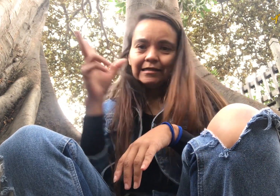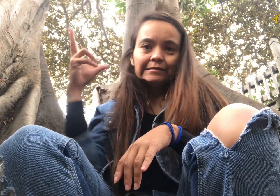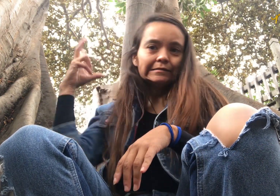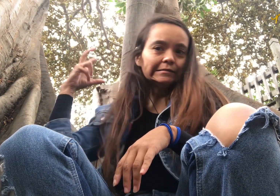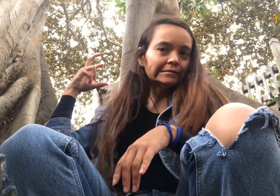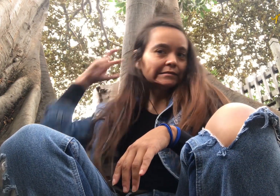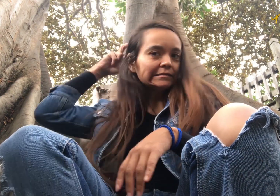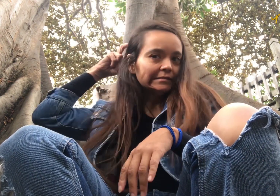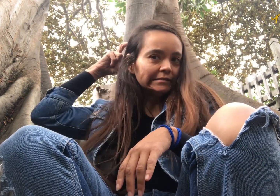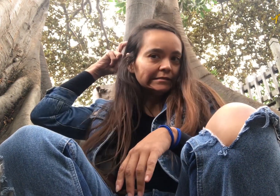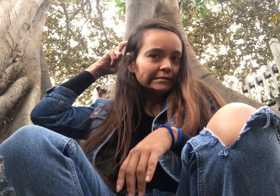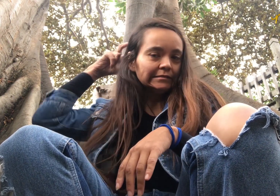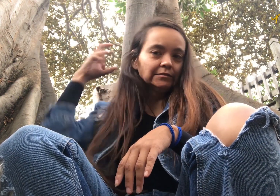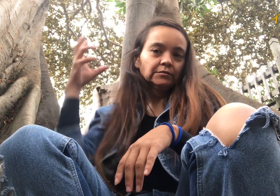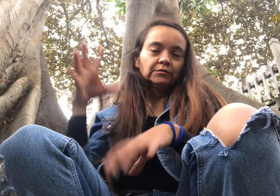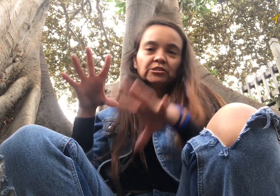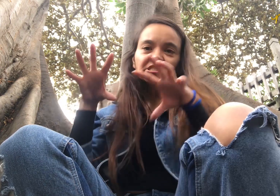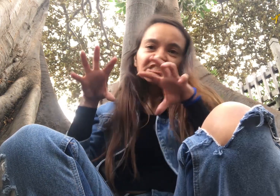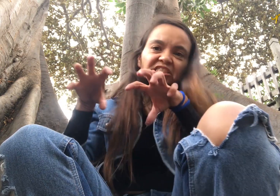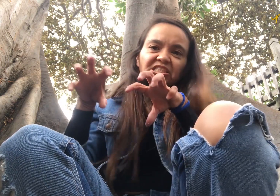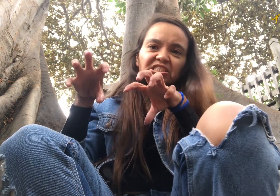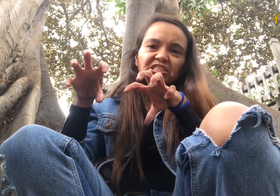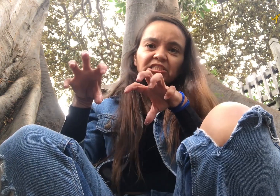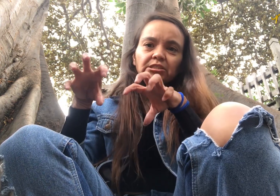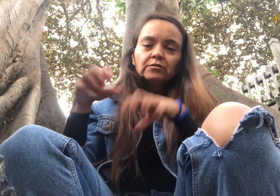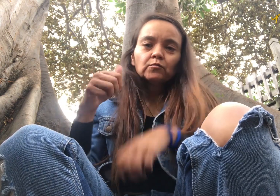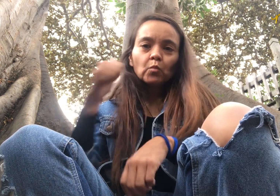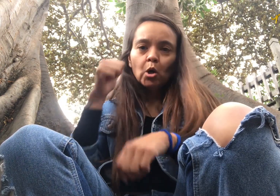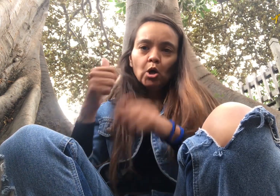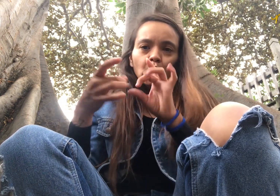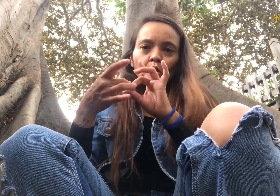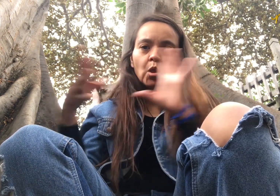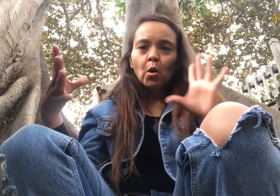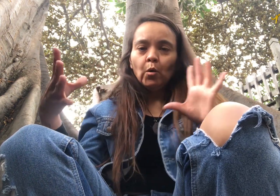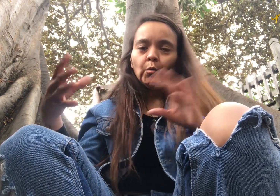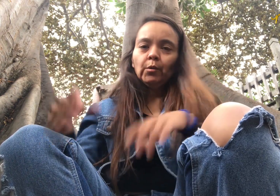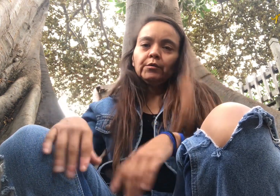It latches onto you and it won't let go.